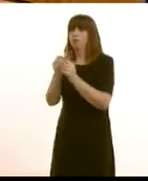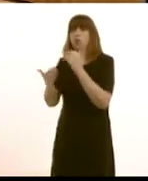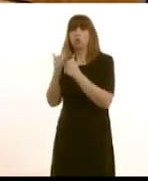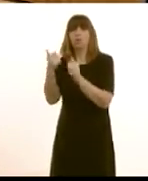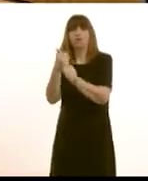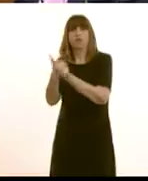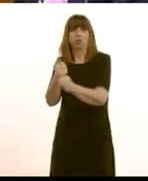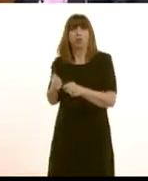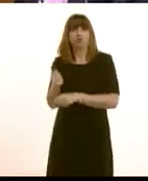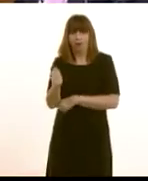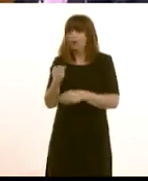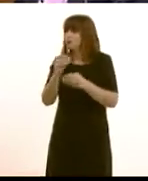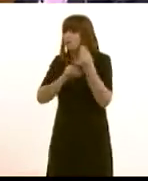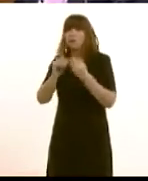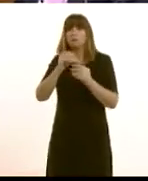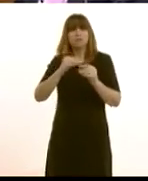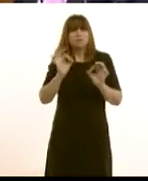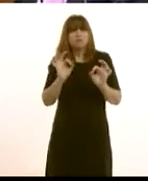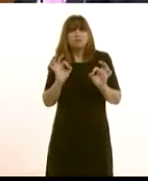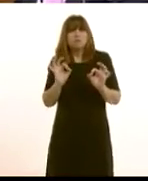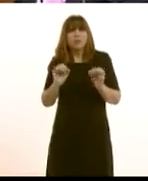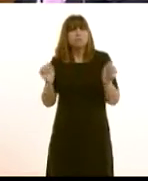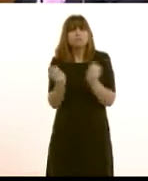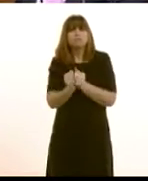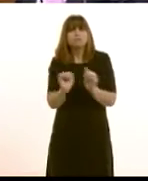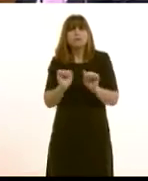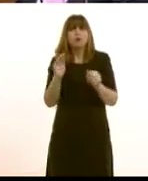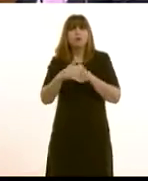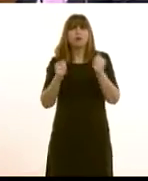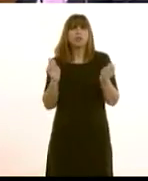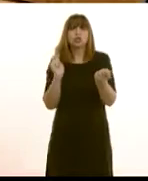been taken to remap any services. Russell George: Thank you, First Minister.